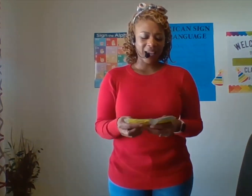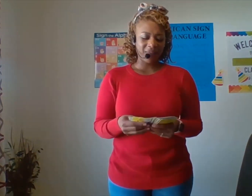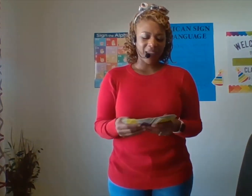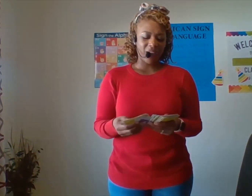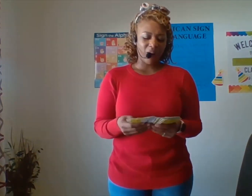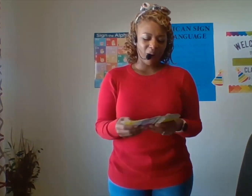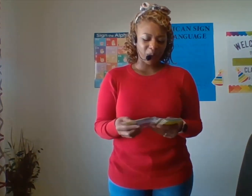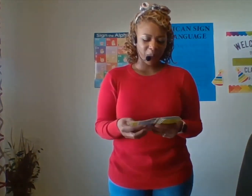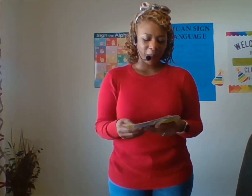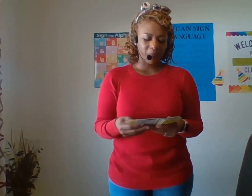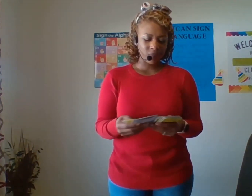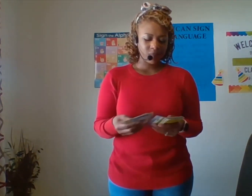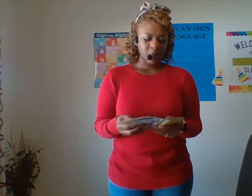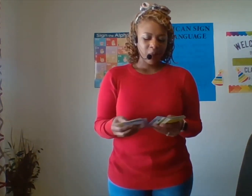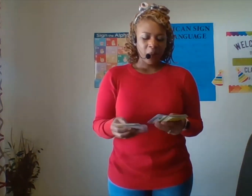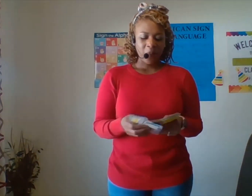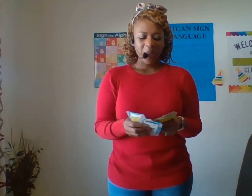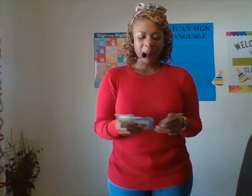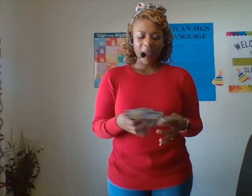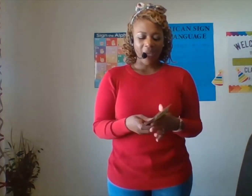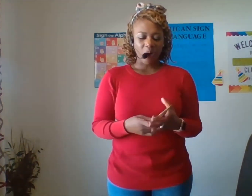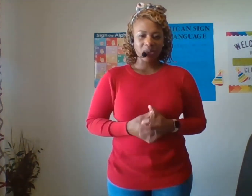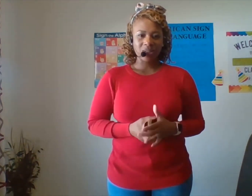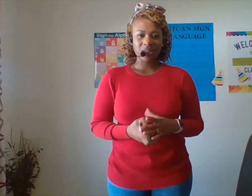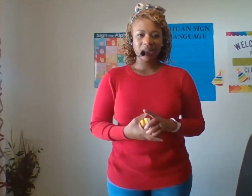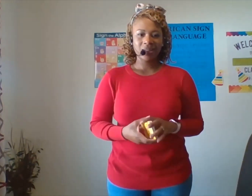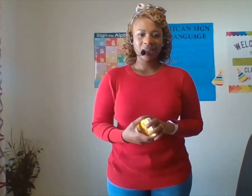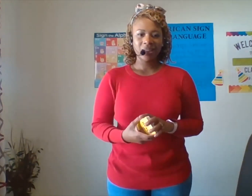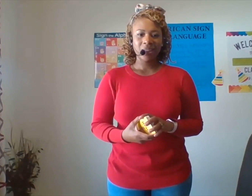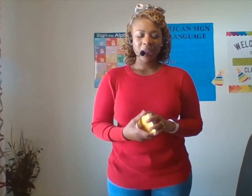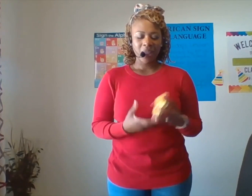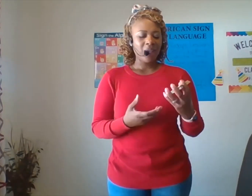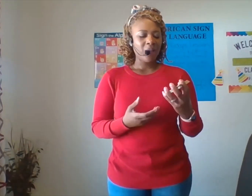have to find a hard one what about